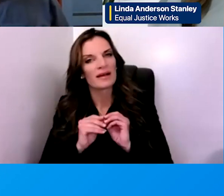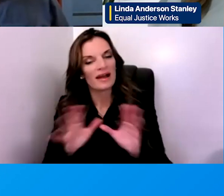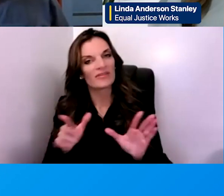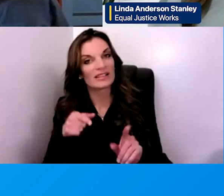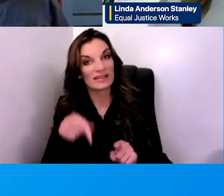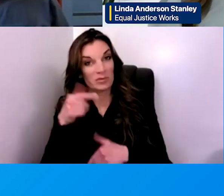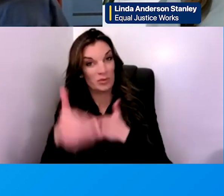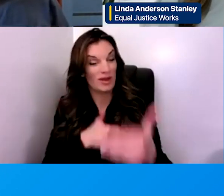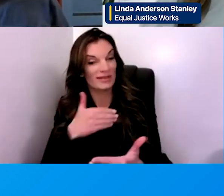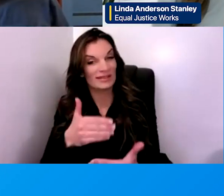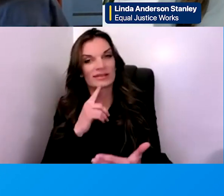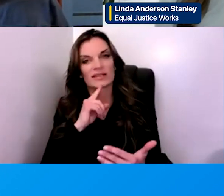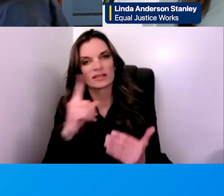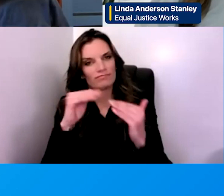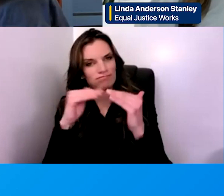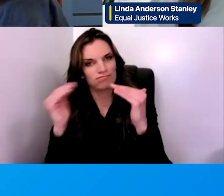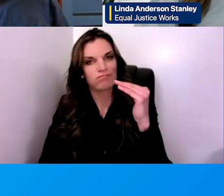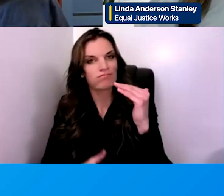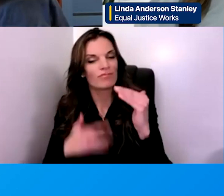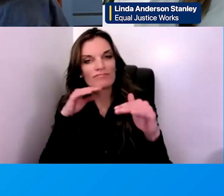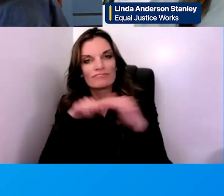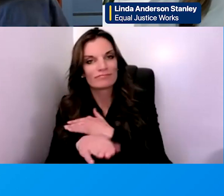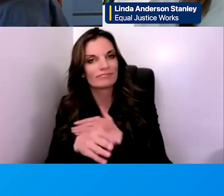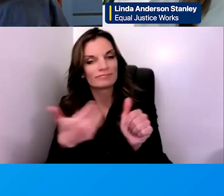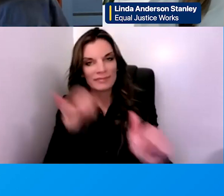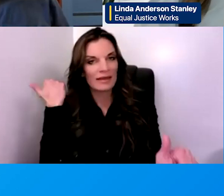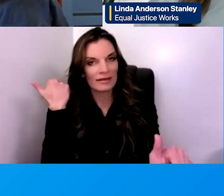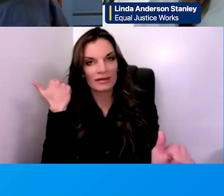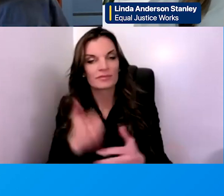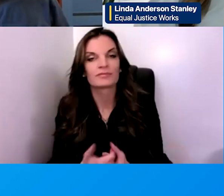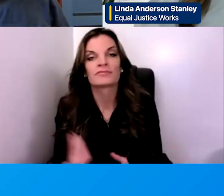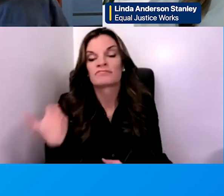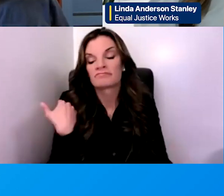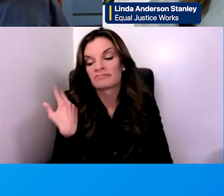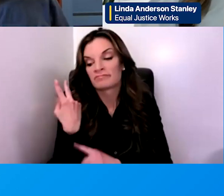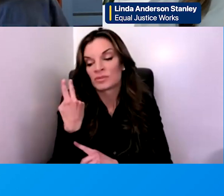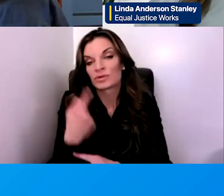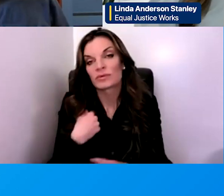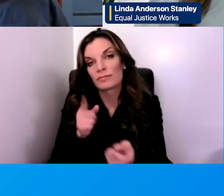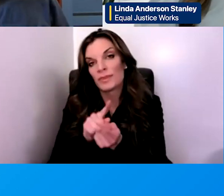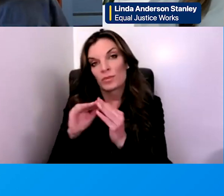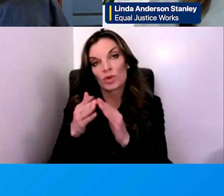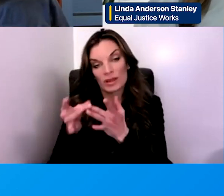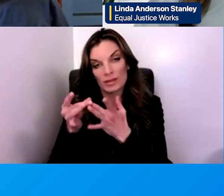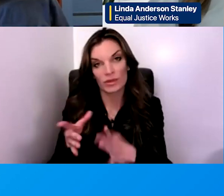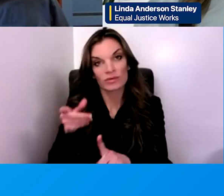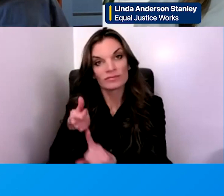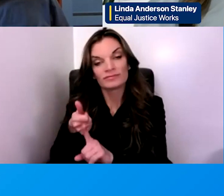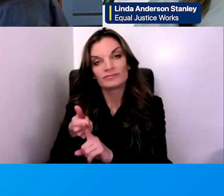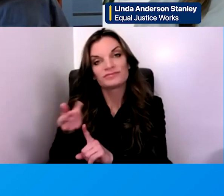is. You know, there is a community leader that told me a couple of years ago that she felt that